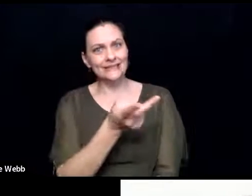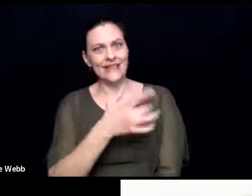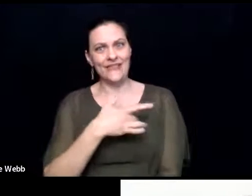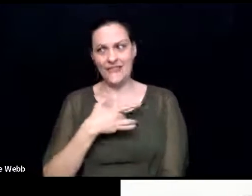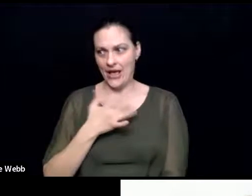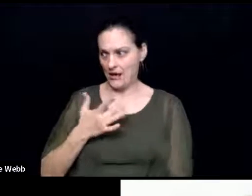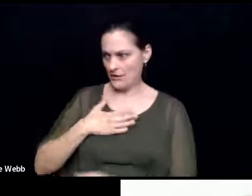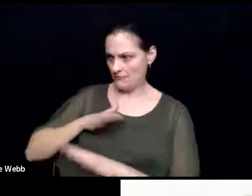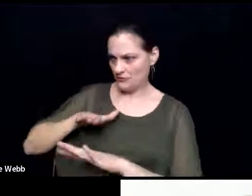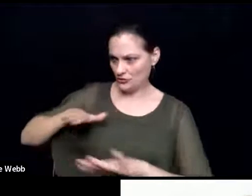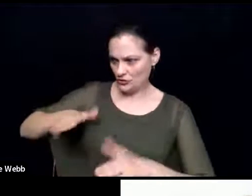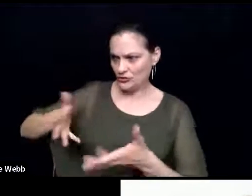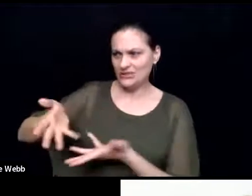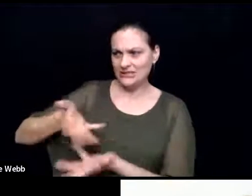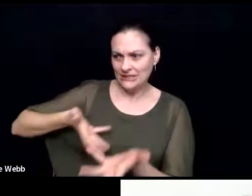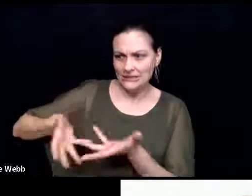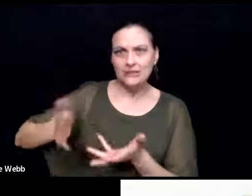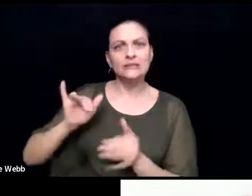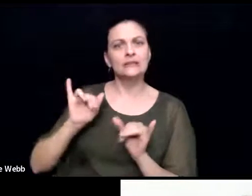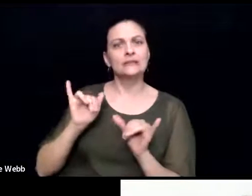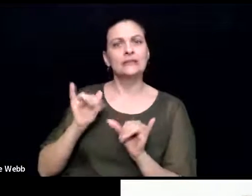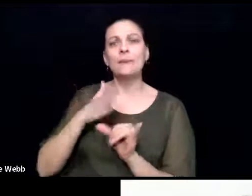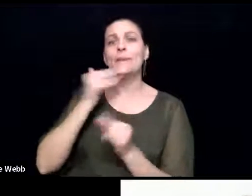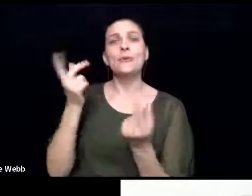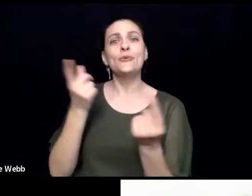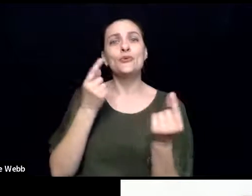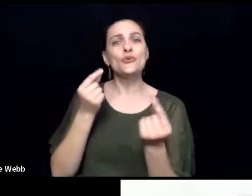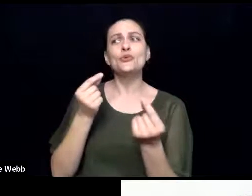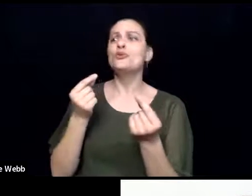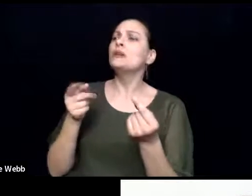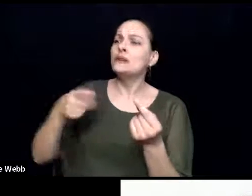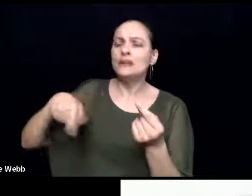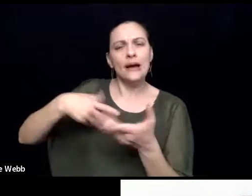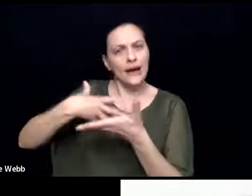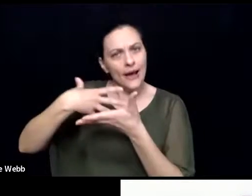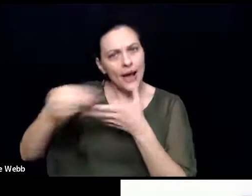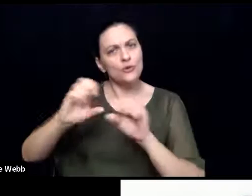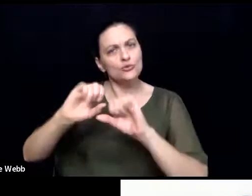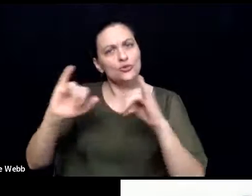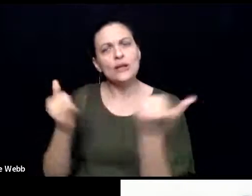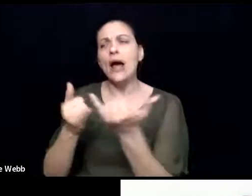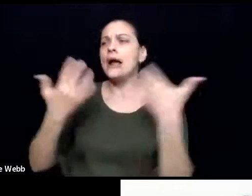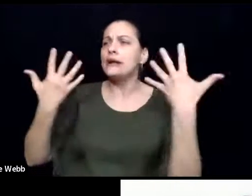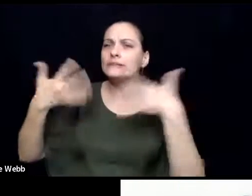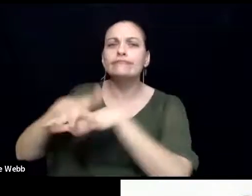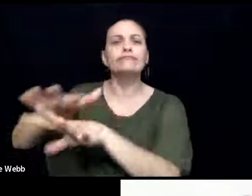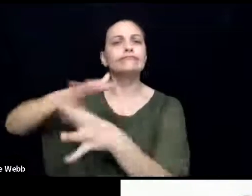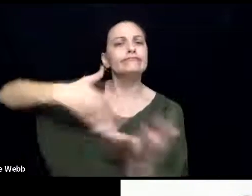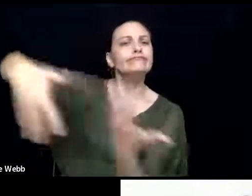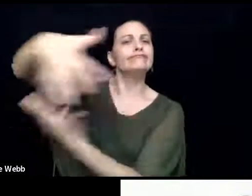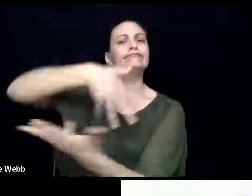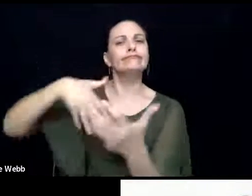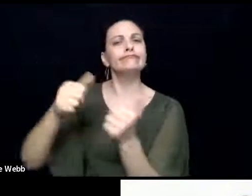and you know, I don't know want to downplay. I had a good childhood. I had lots of friends. You know,